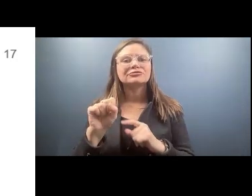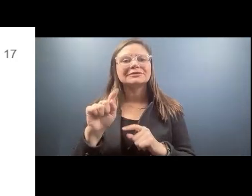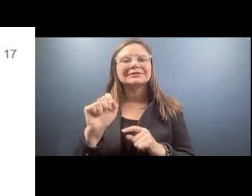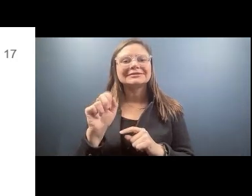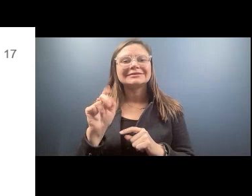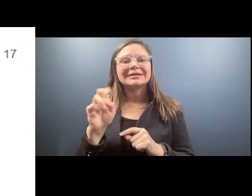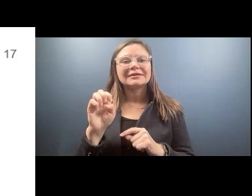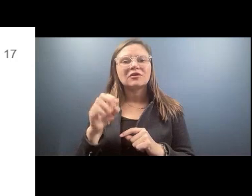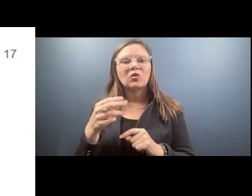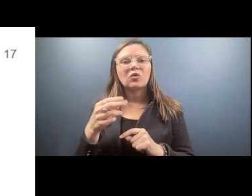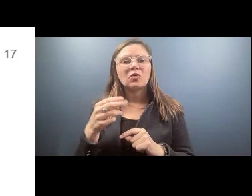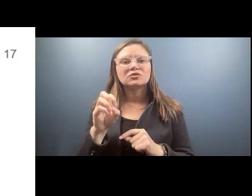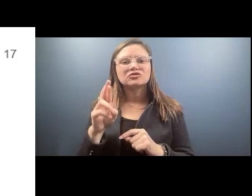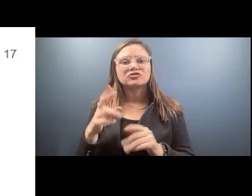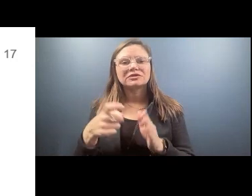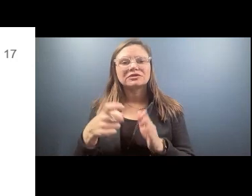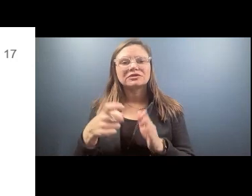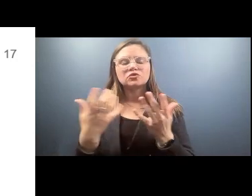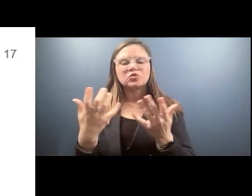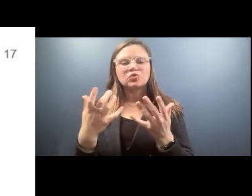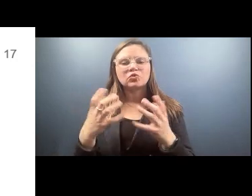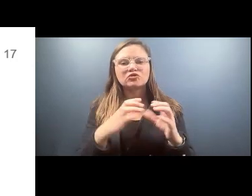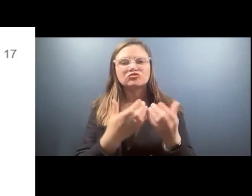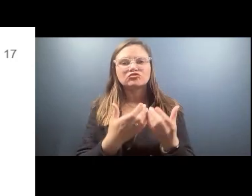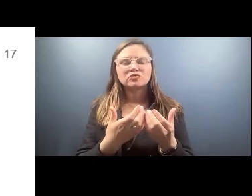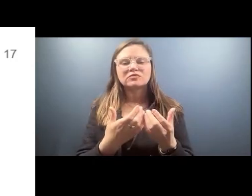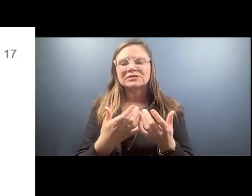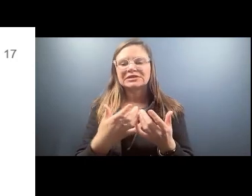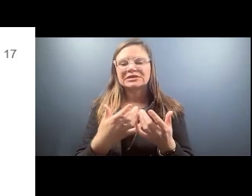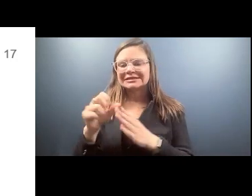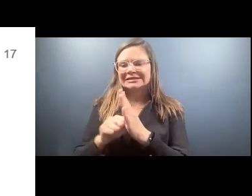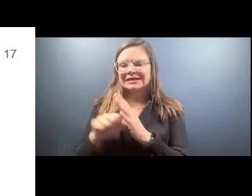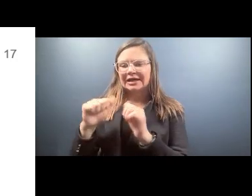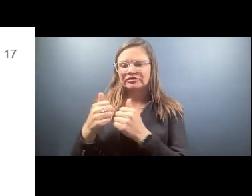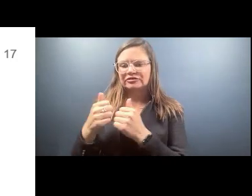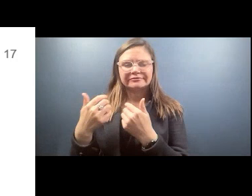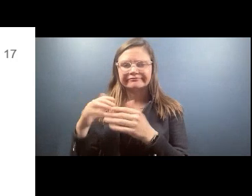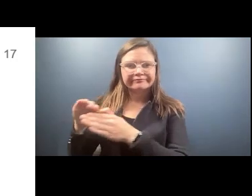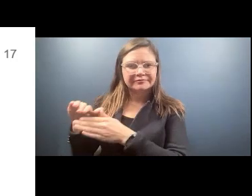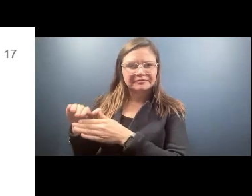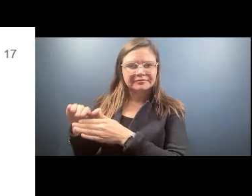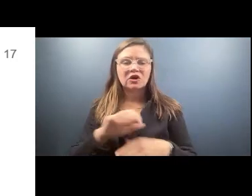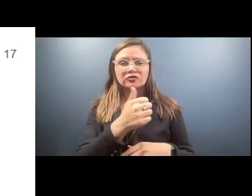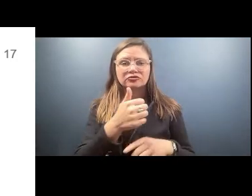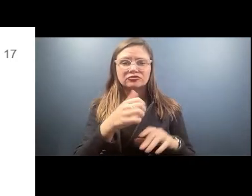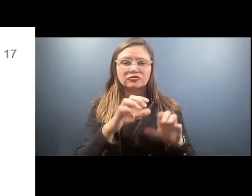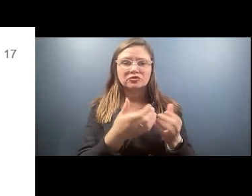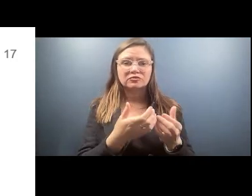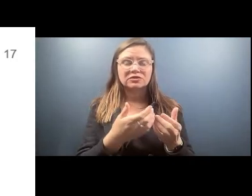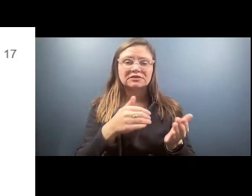What questions are groups external to your state agencies or to state agencies frequently raising?